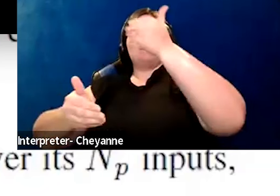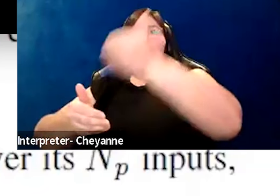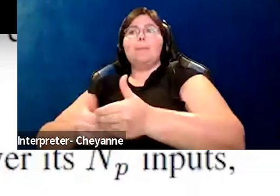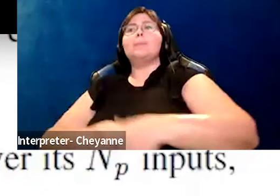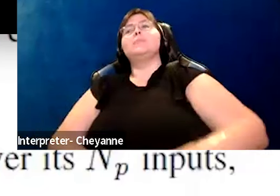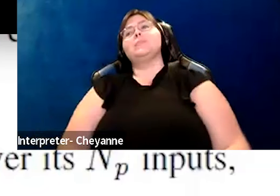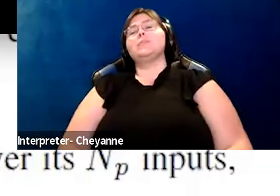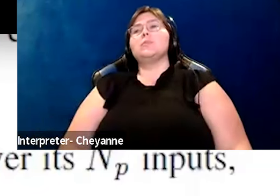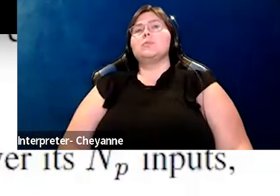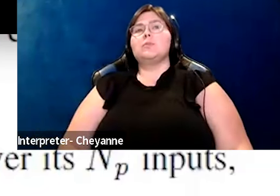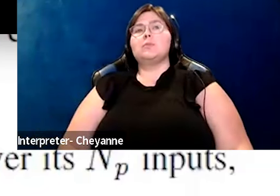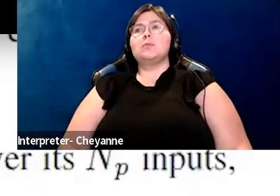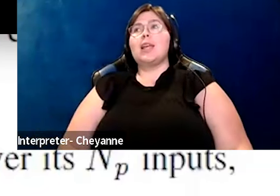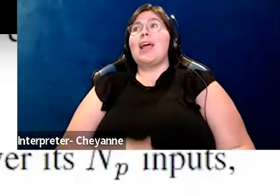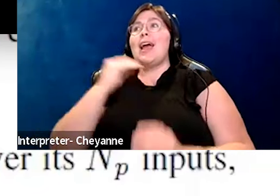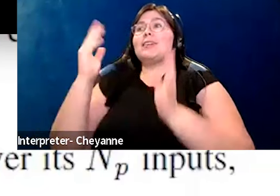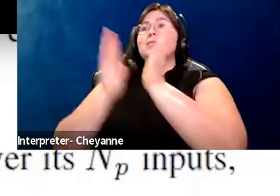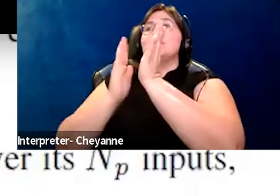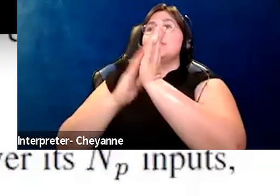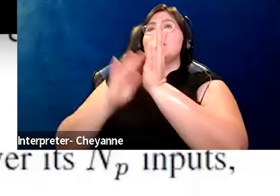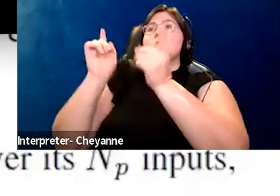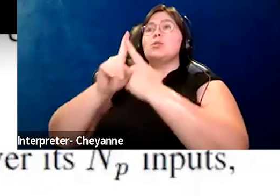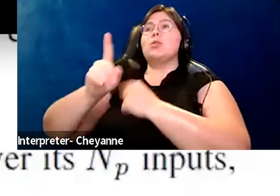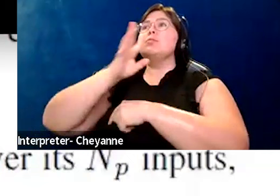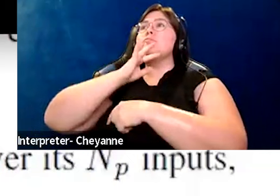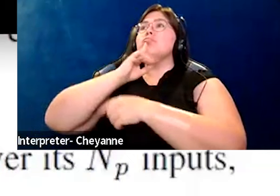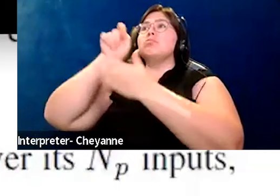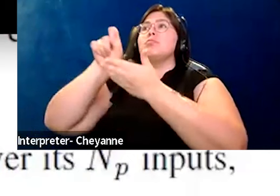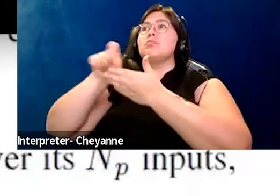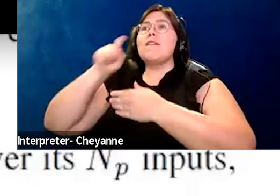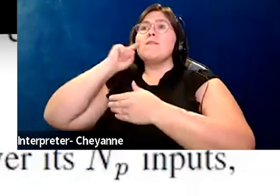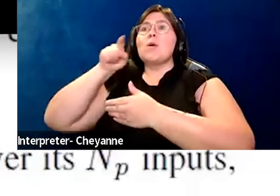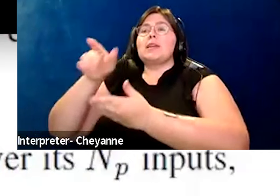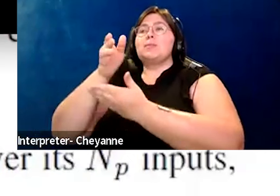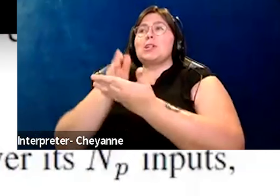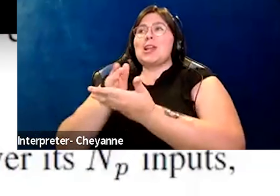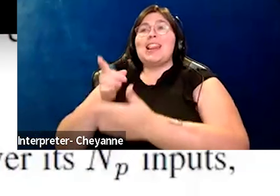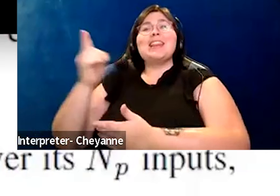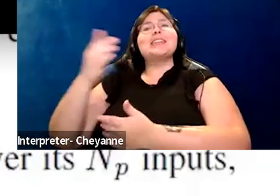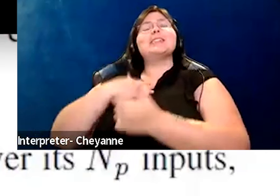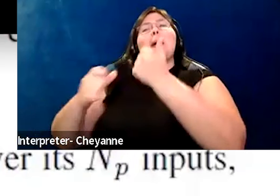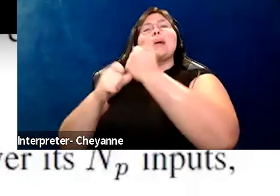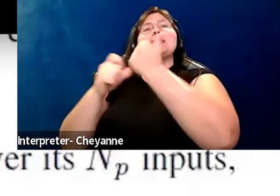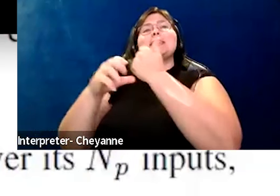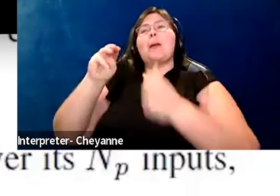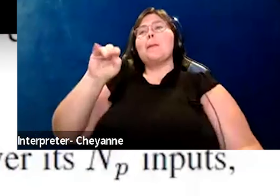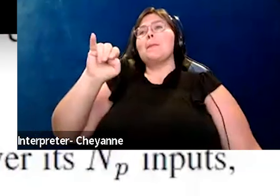And just a shout-out to the narrator of this section. This is my assistant, Miranda, who got a really good job